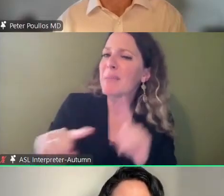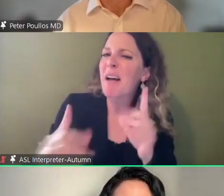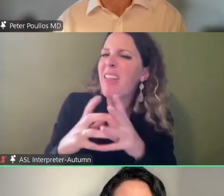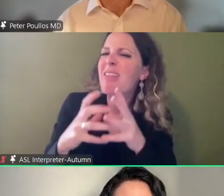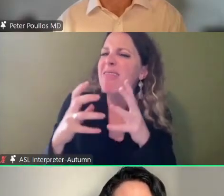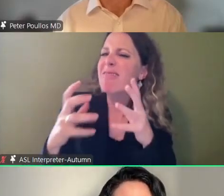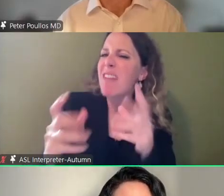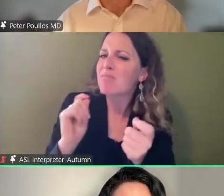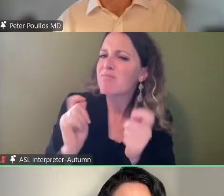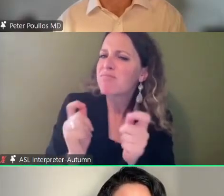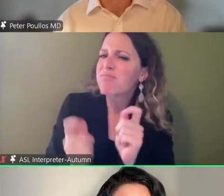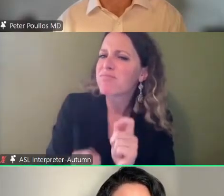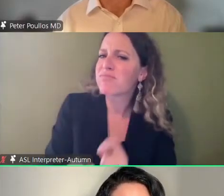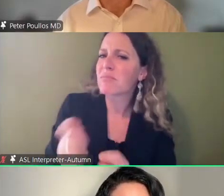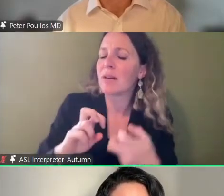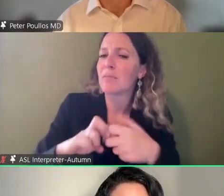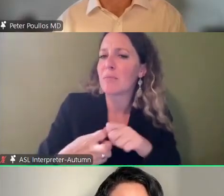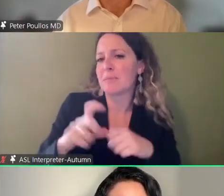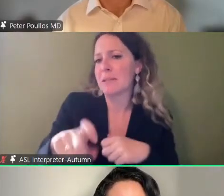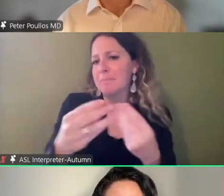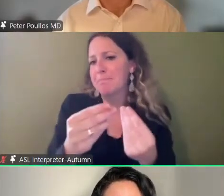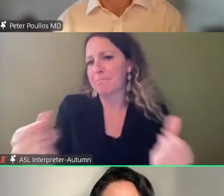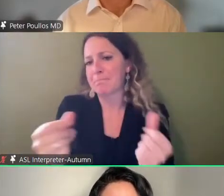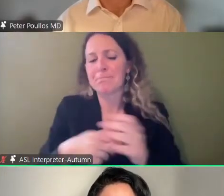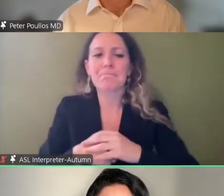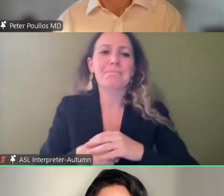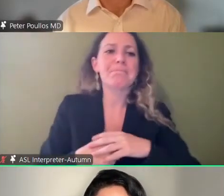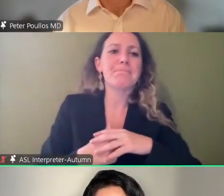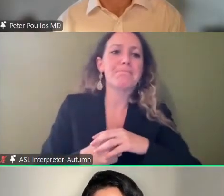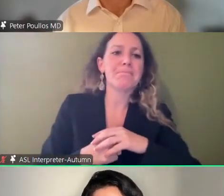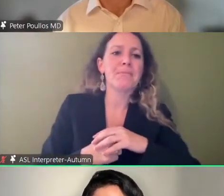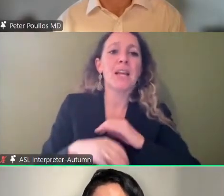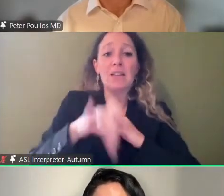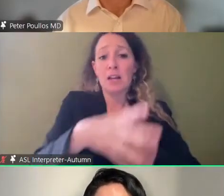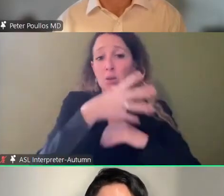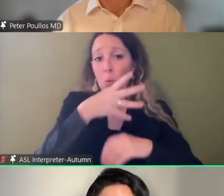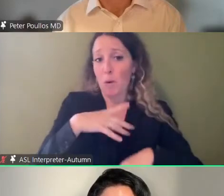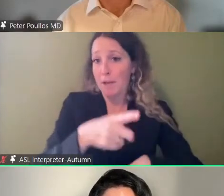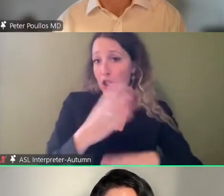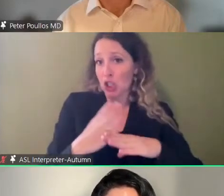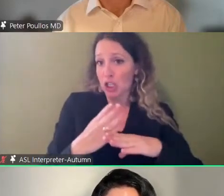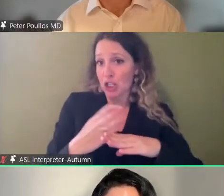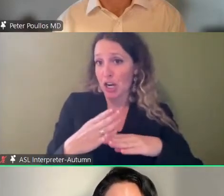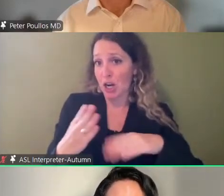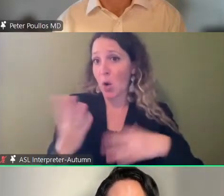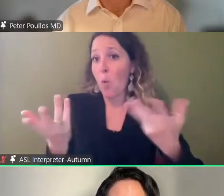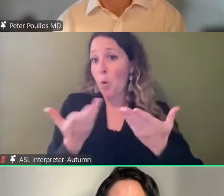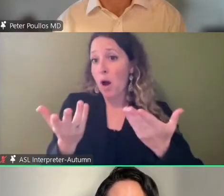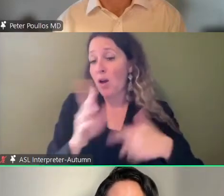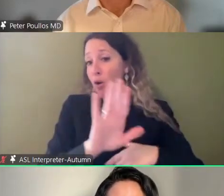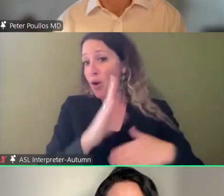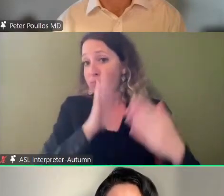So this is a woman who shared with us what her in-person experience was like. Where